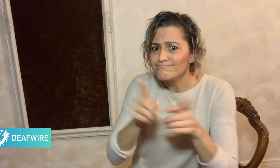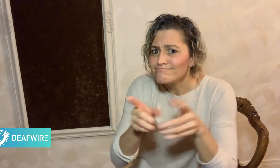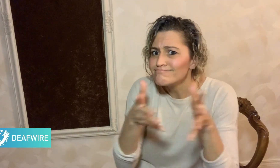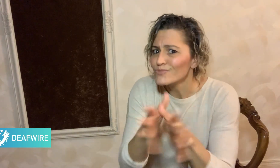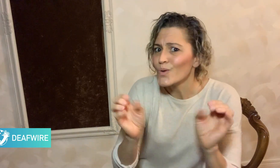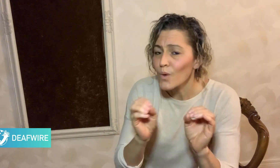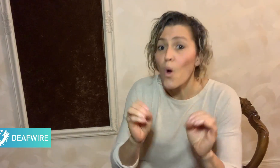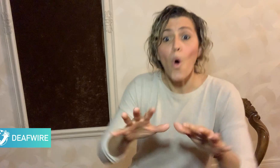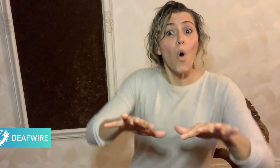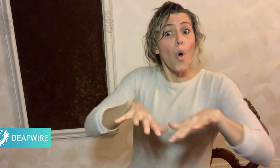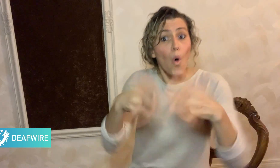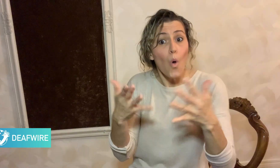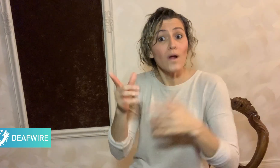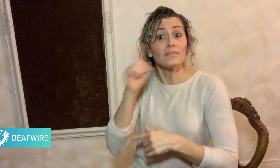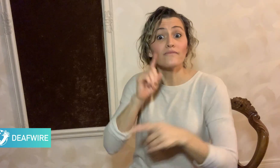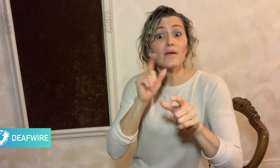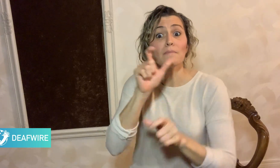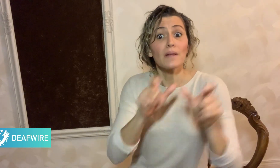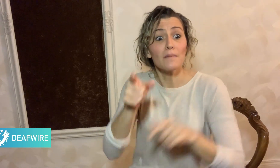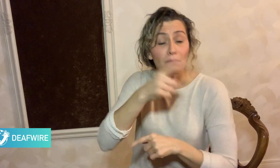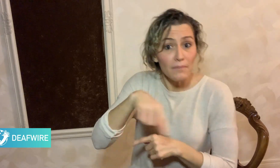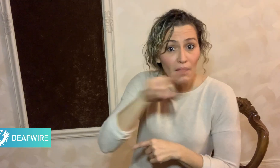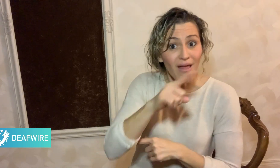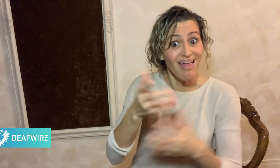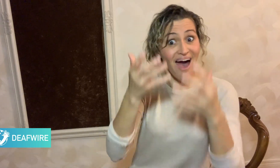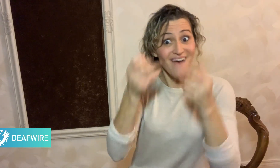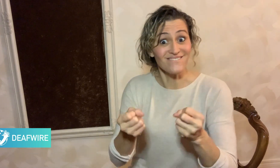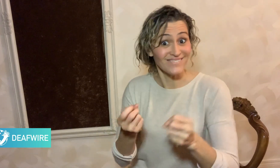how to speak or hear,